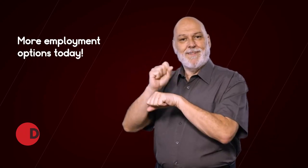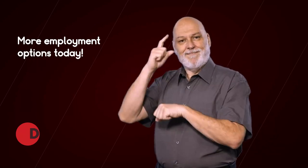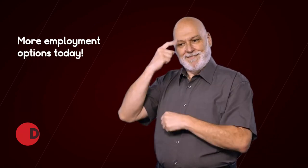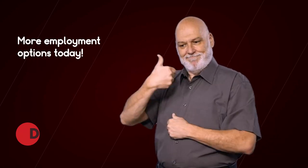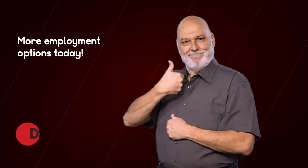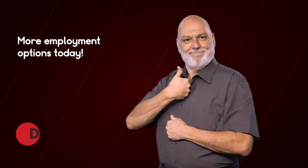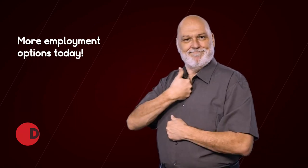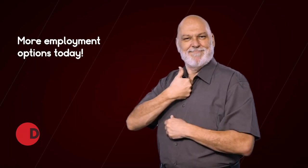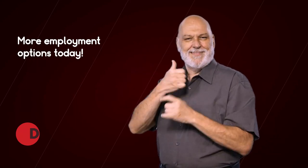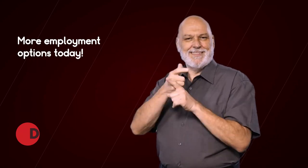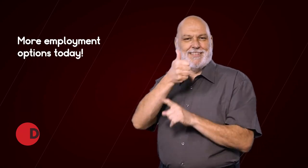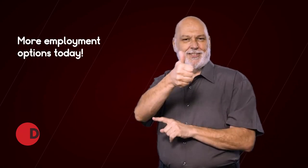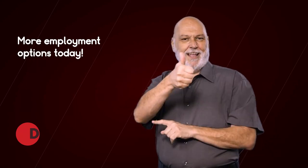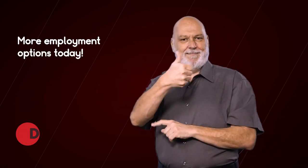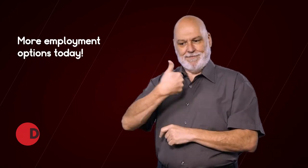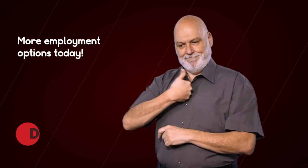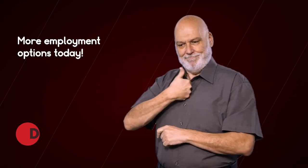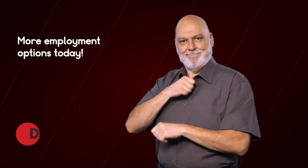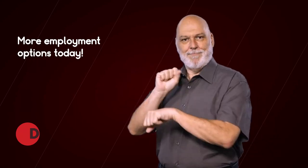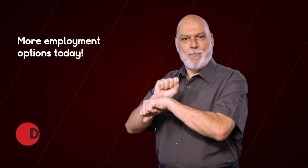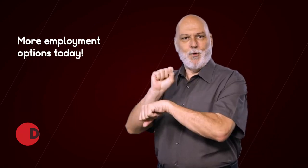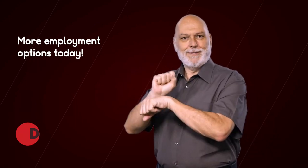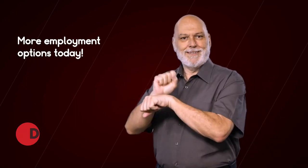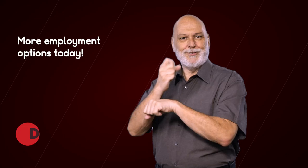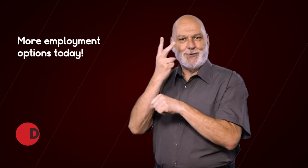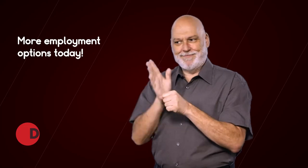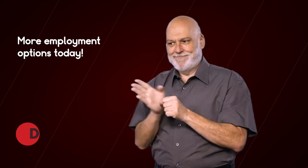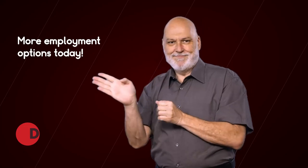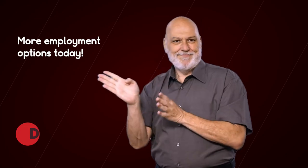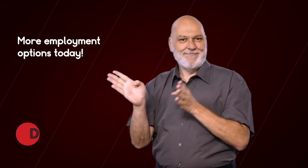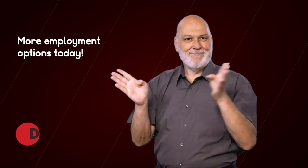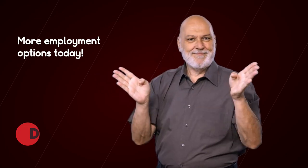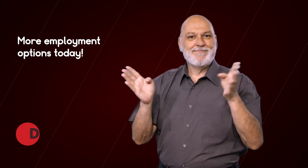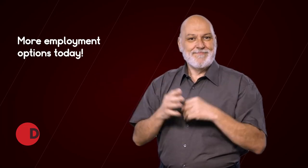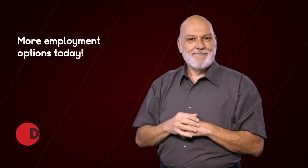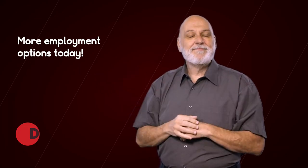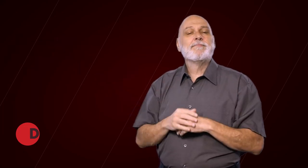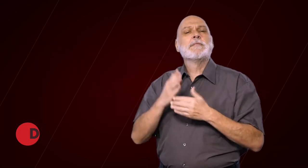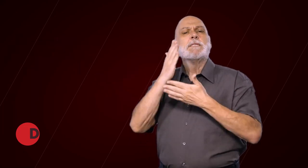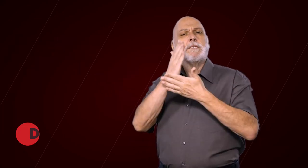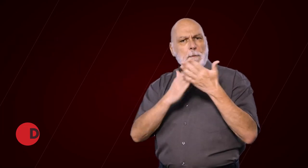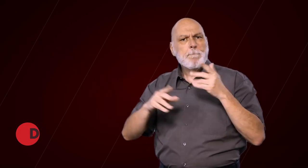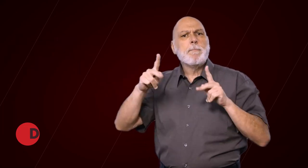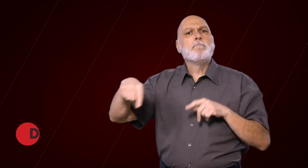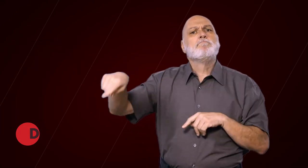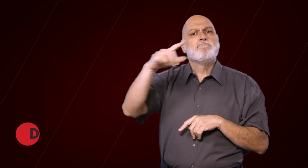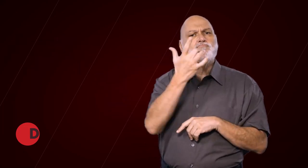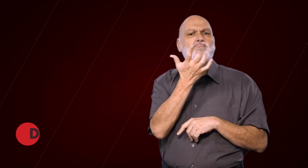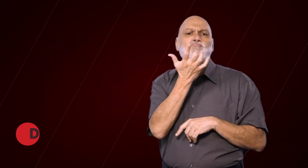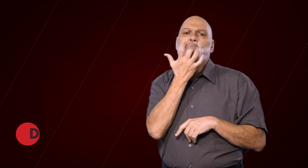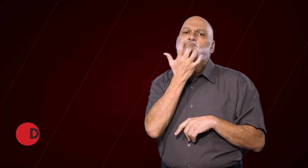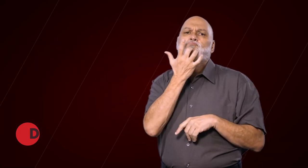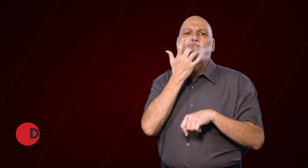working for someone or working for yourself.